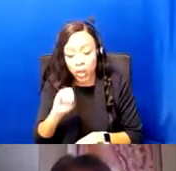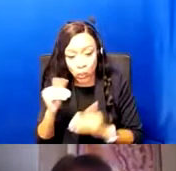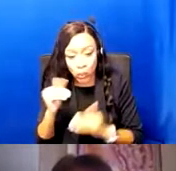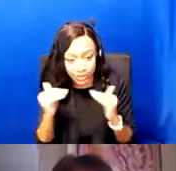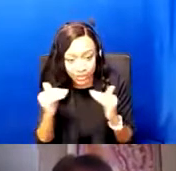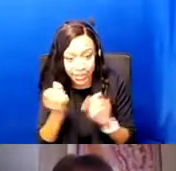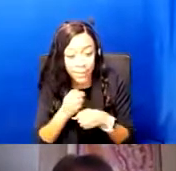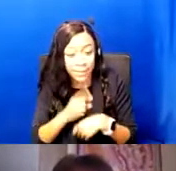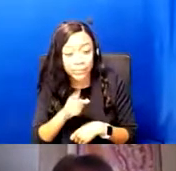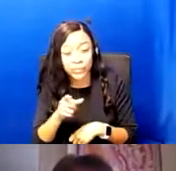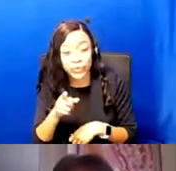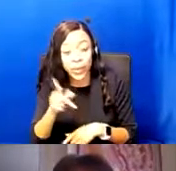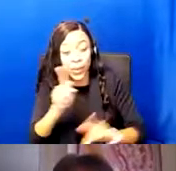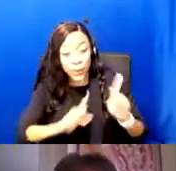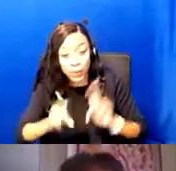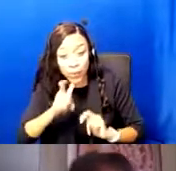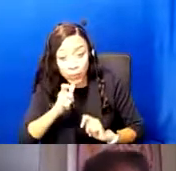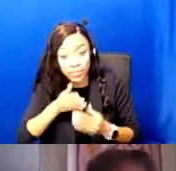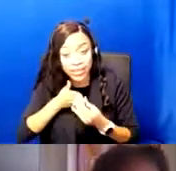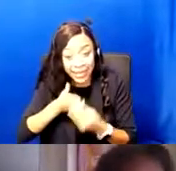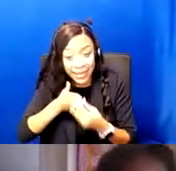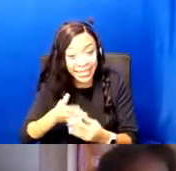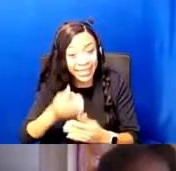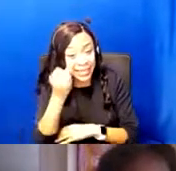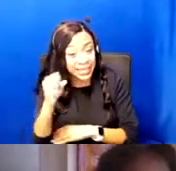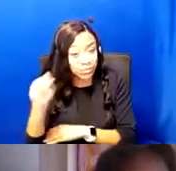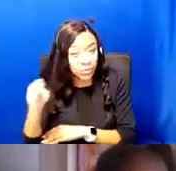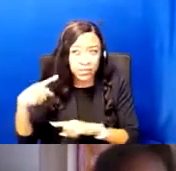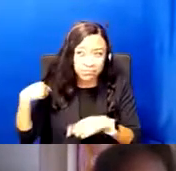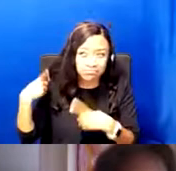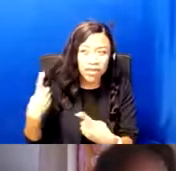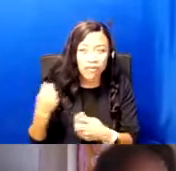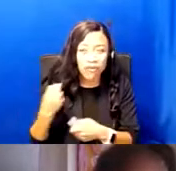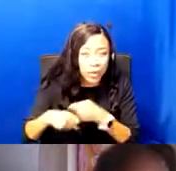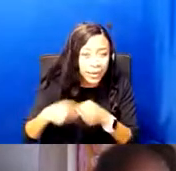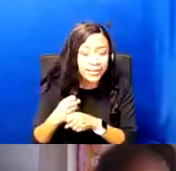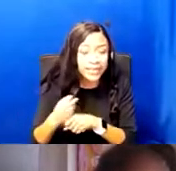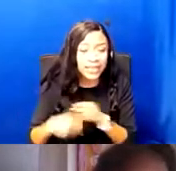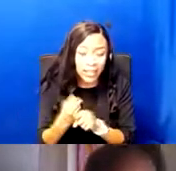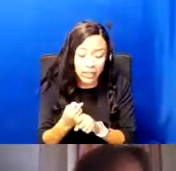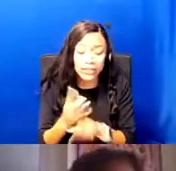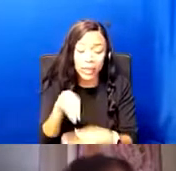that have been leading these movements for decades. And I also wanted to